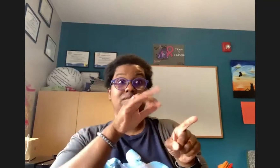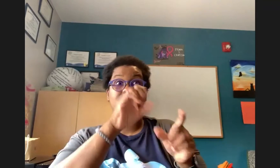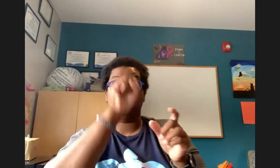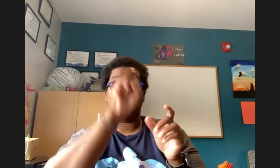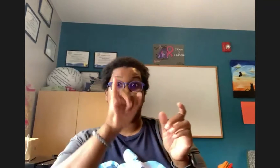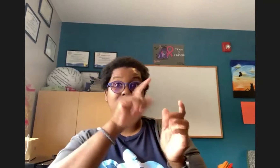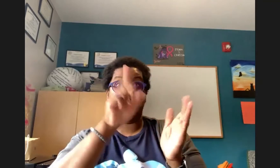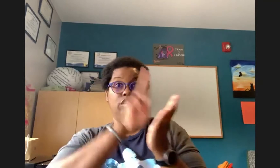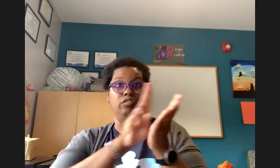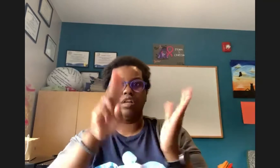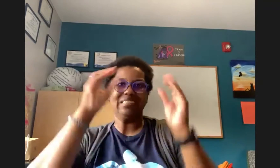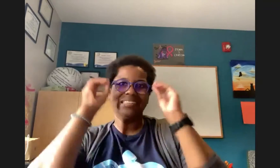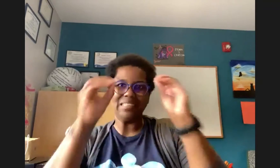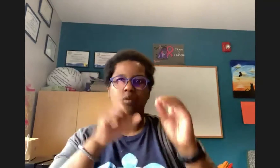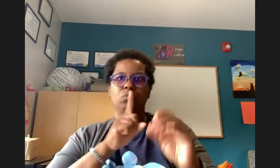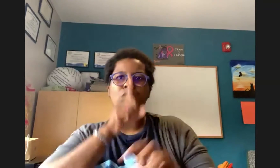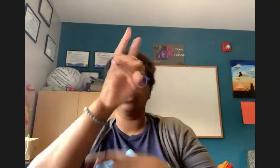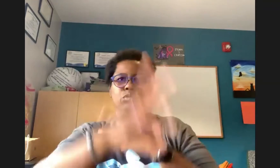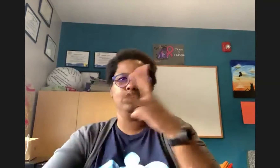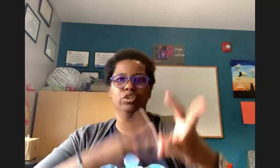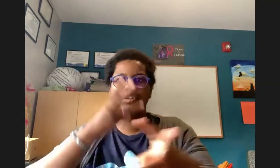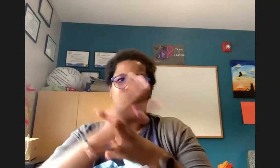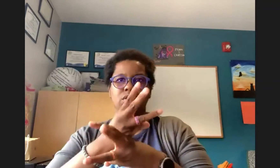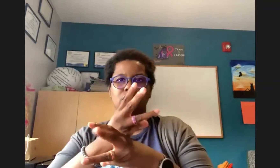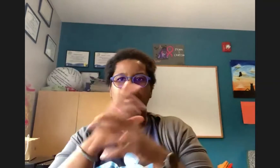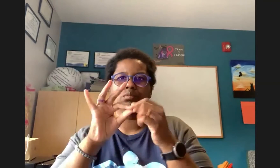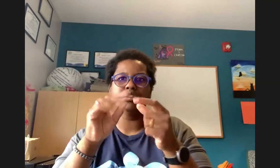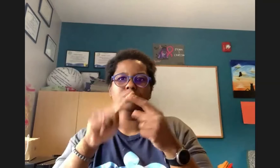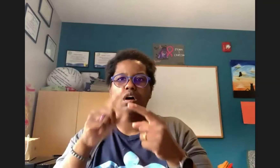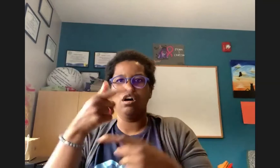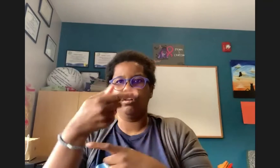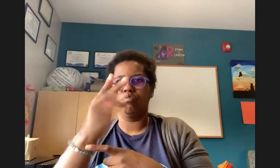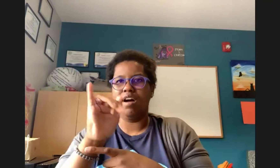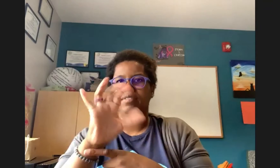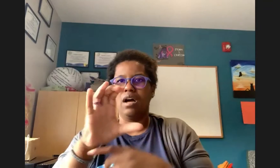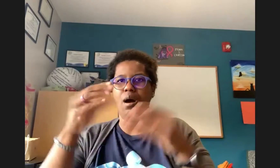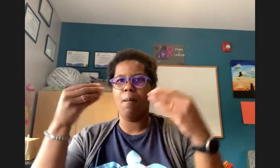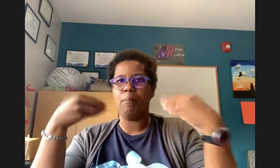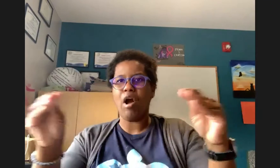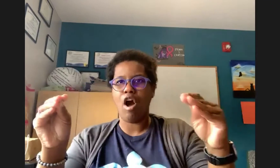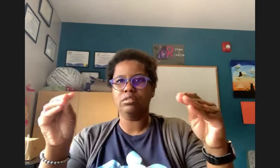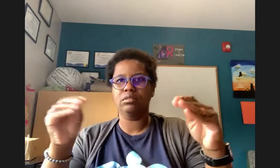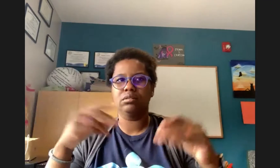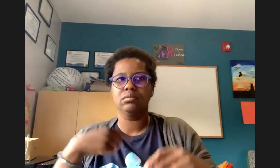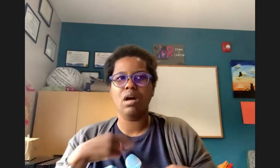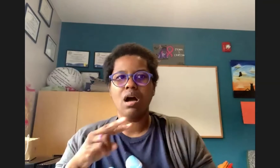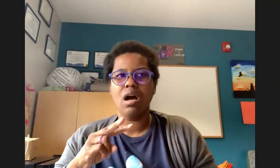At that university, they teach real world skills regarding graphic marketing.